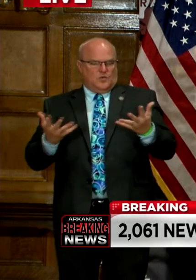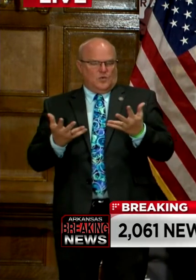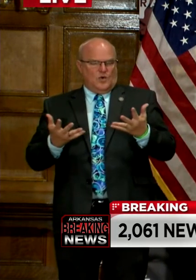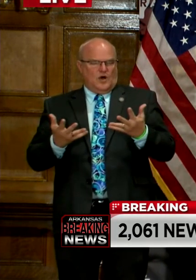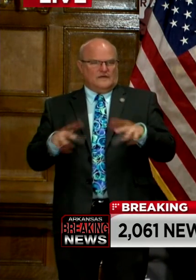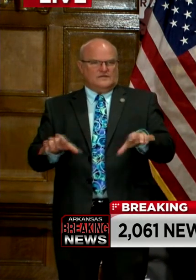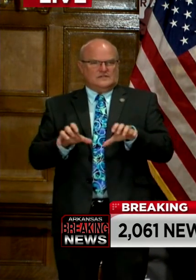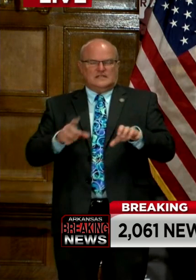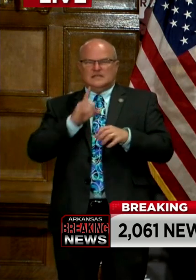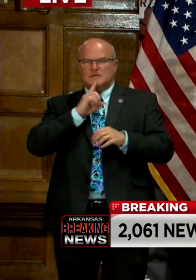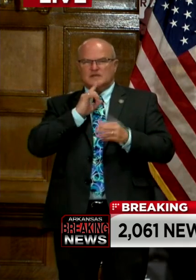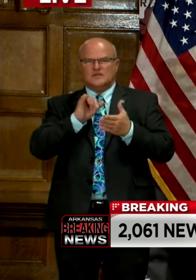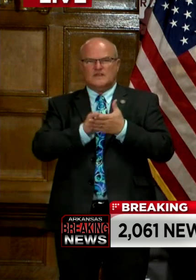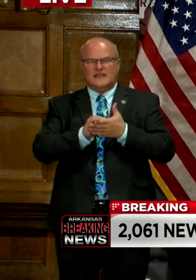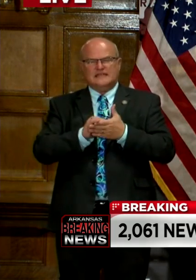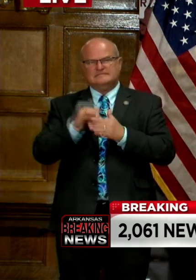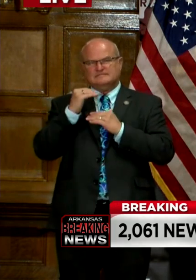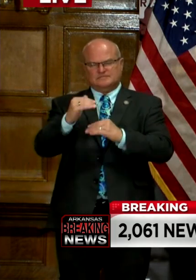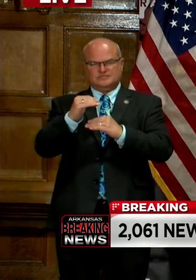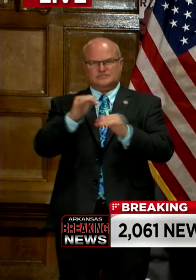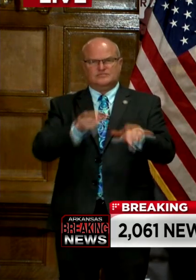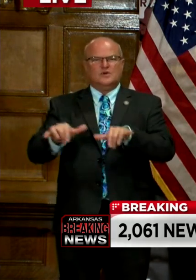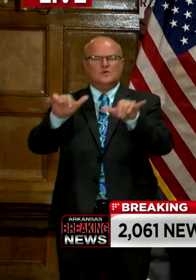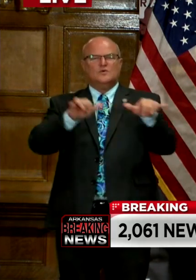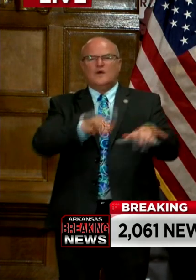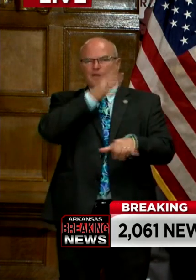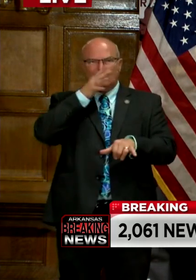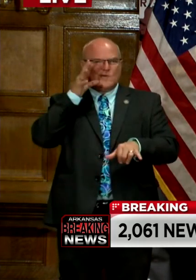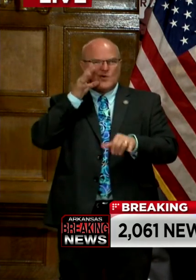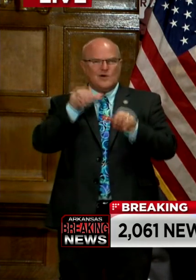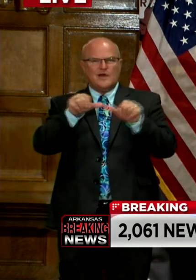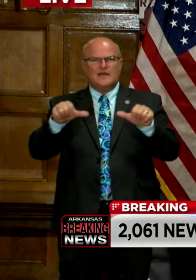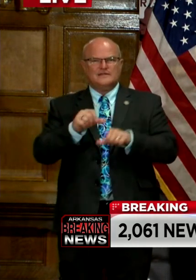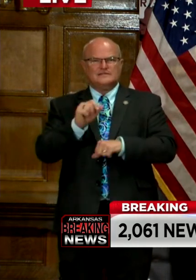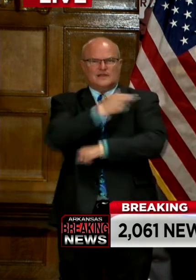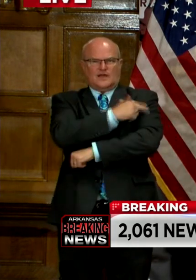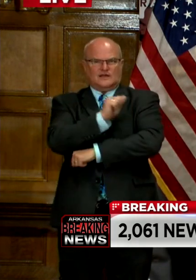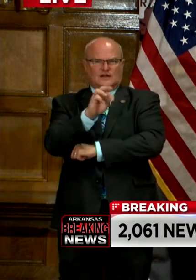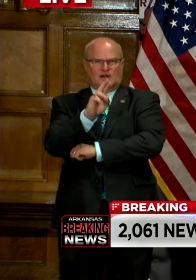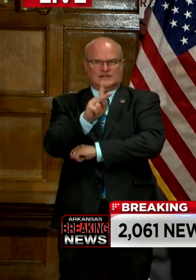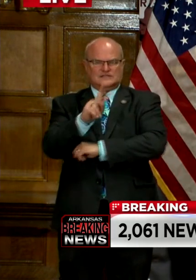WAR MIGHT BREAK OUT FOR NURSES AND MEDICAL PROFESSIONALS AND IF